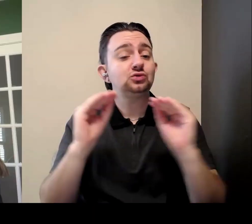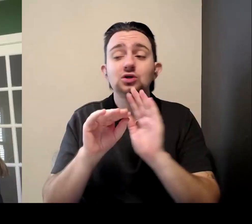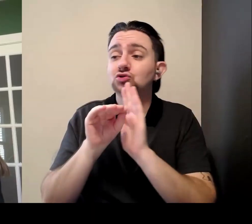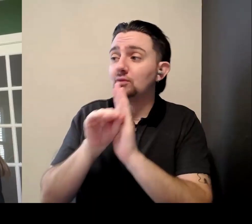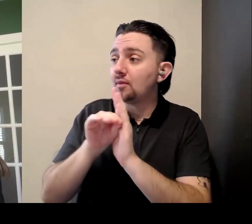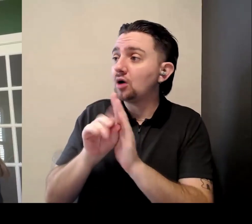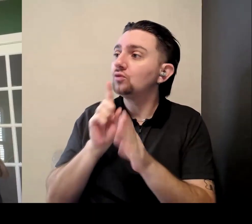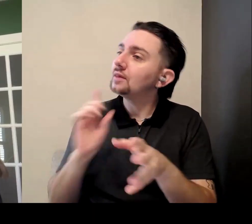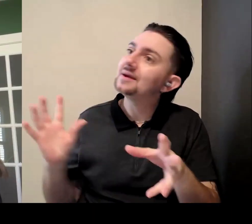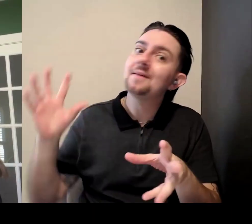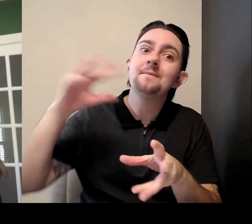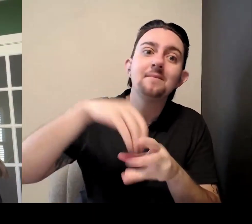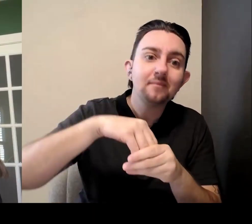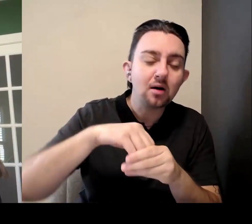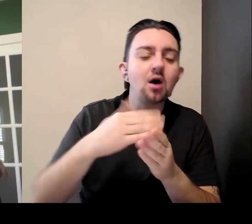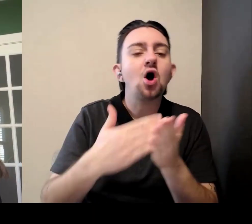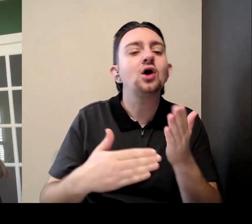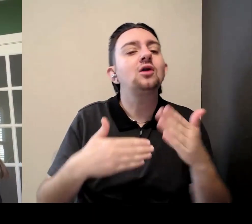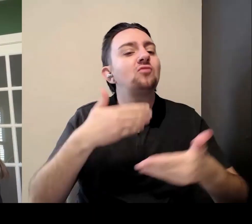So I just want to chime in there and add that.